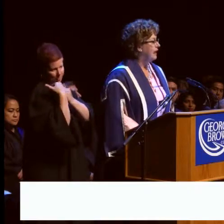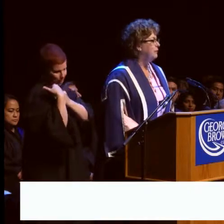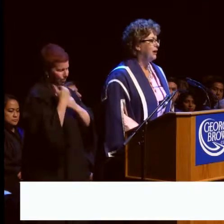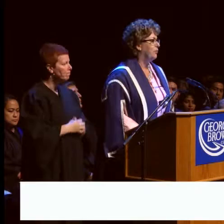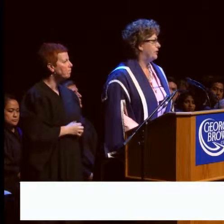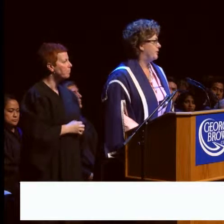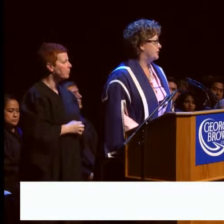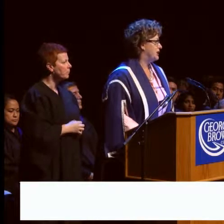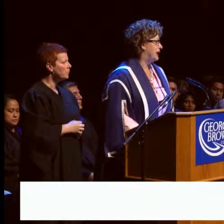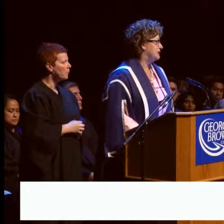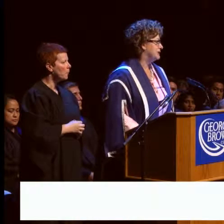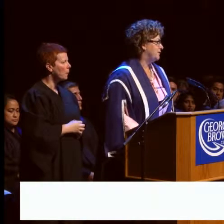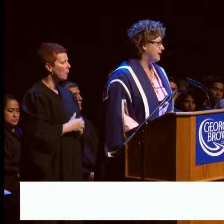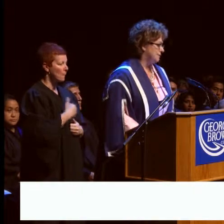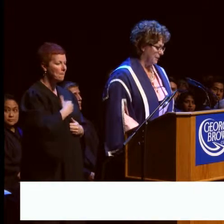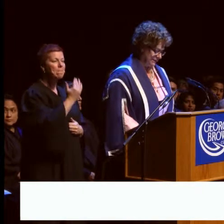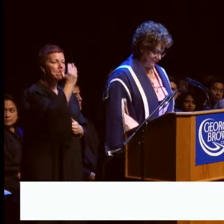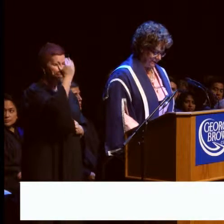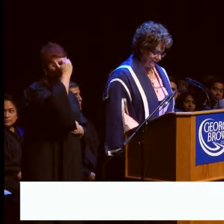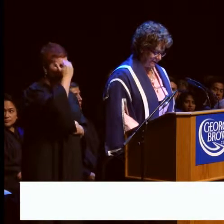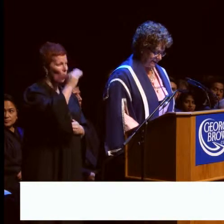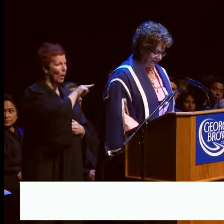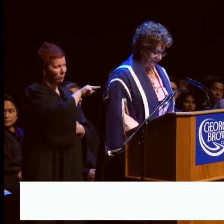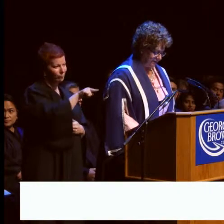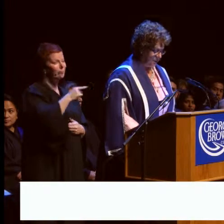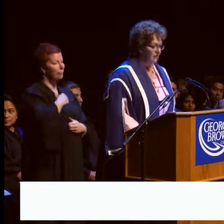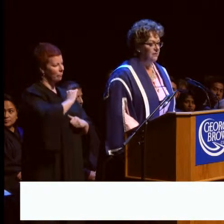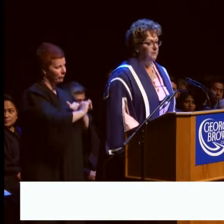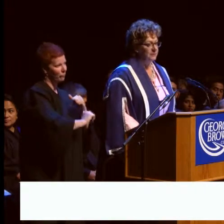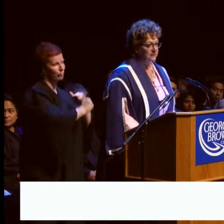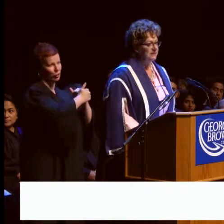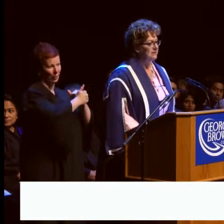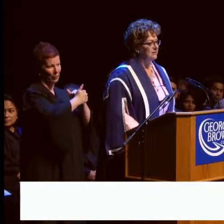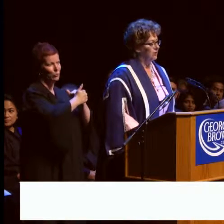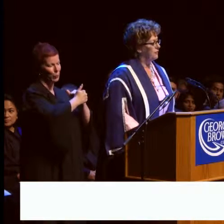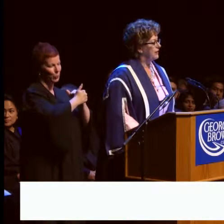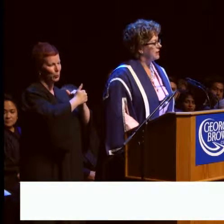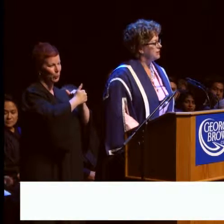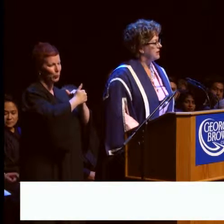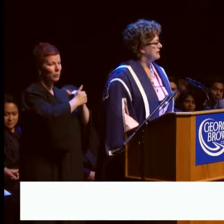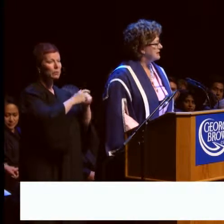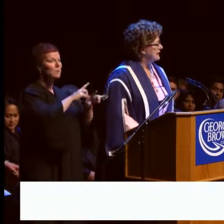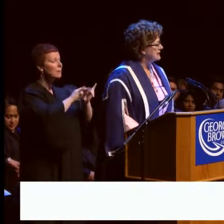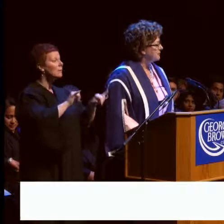I'M WELL AWARE OF THE CHALLENGES FACED BY STUDENTS TODAY, BUT THIS CONVOCATION IS A TESTAMENT